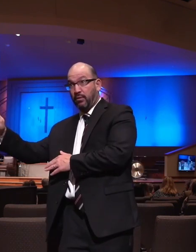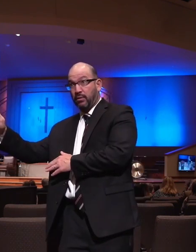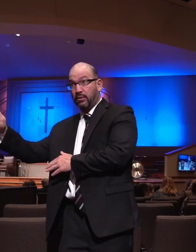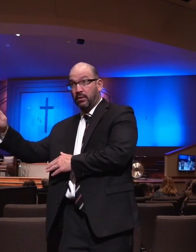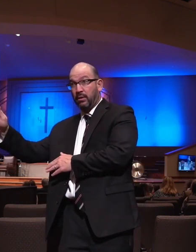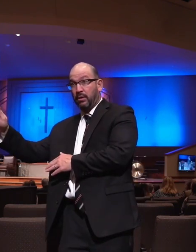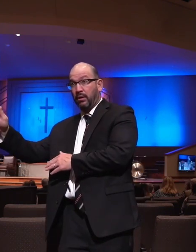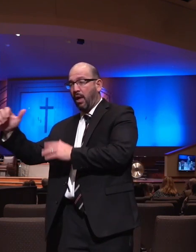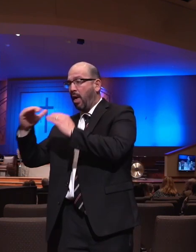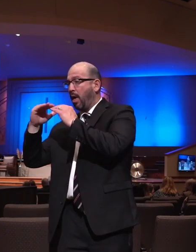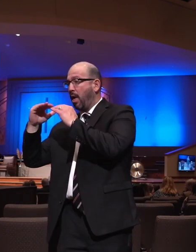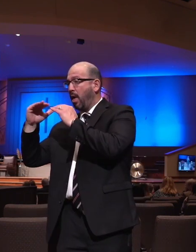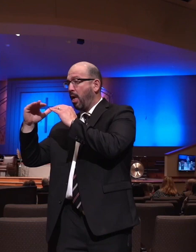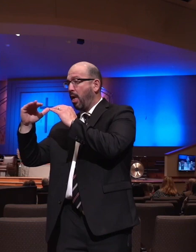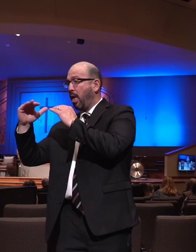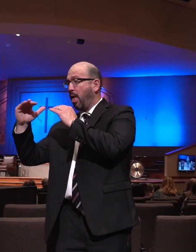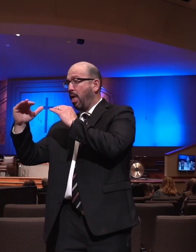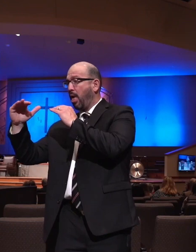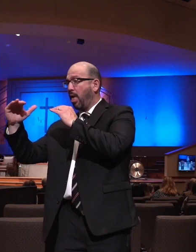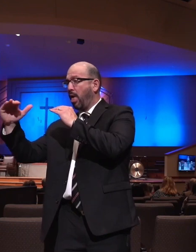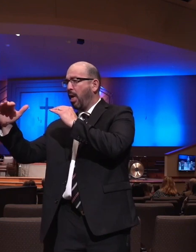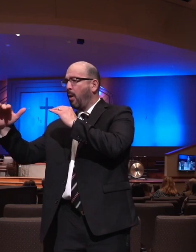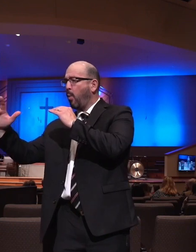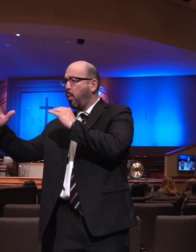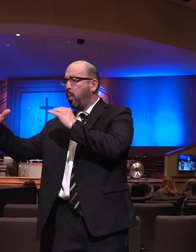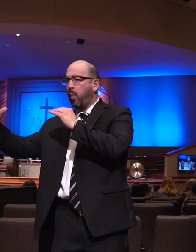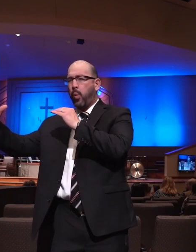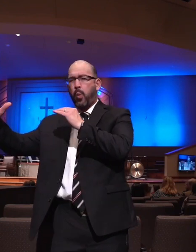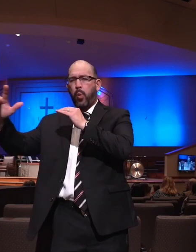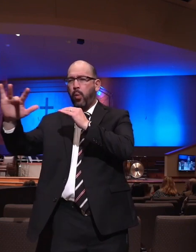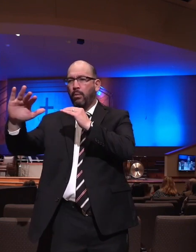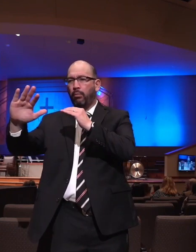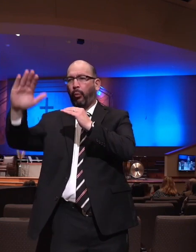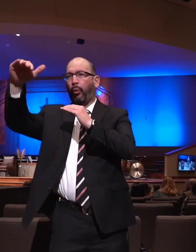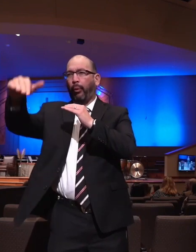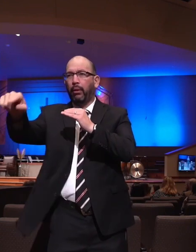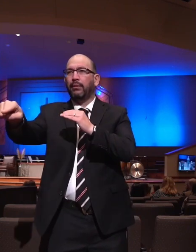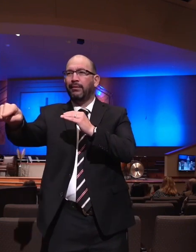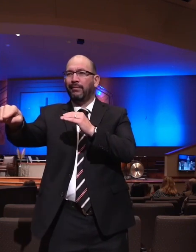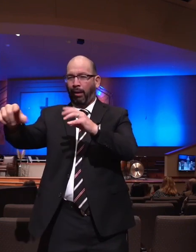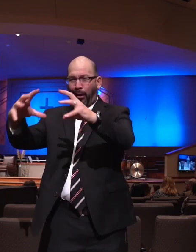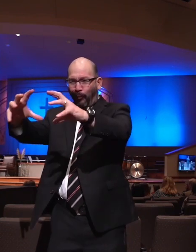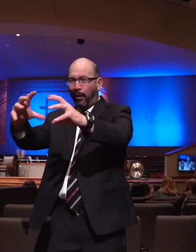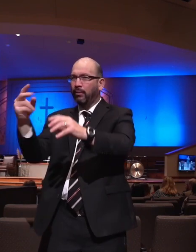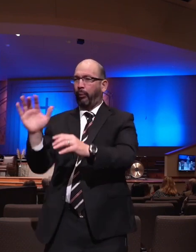and there's like a hill right there and years ago Luke and I came up to